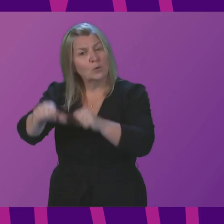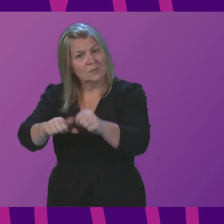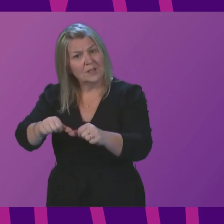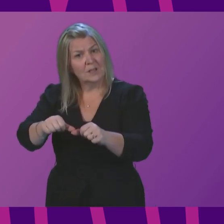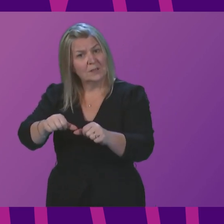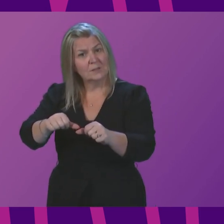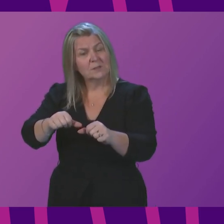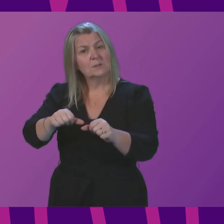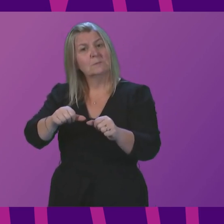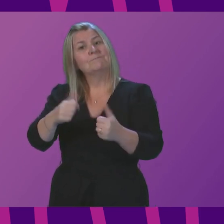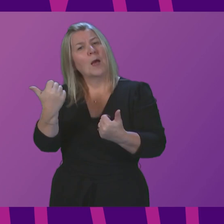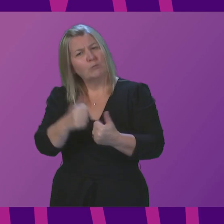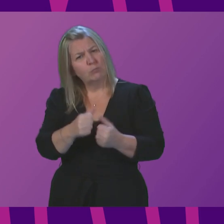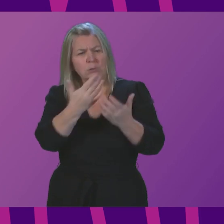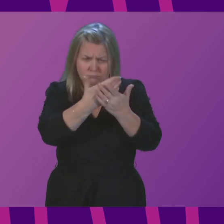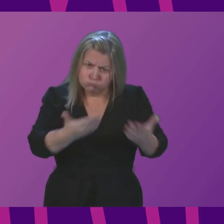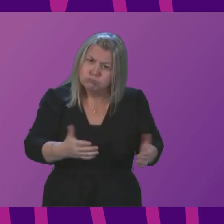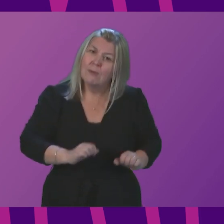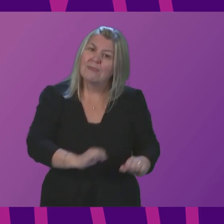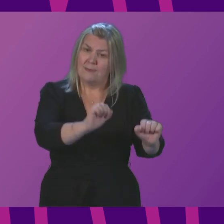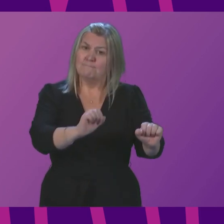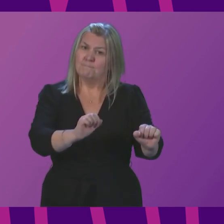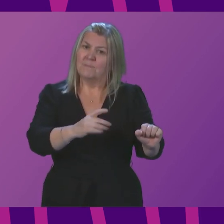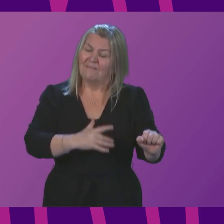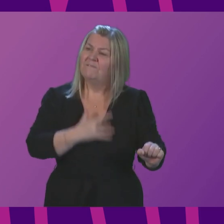commit to reviewing those procedures to ensure that victims feel able to approach the police